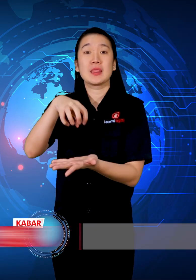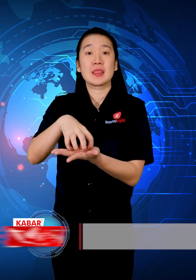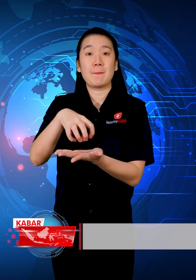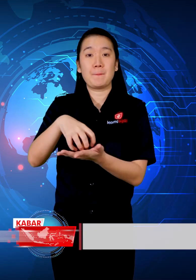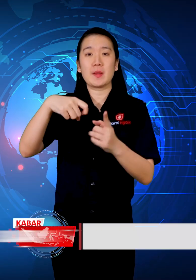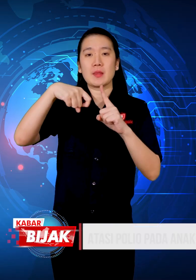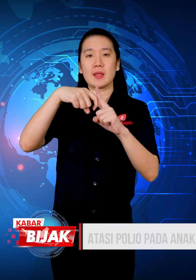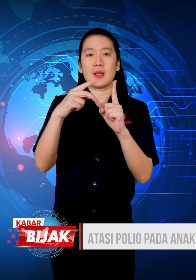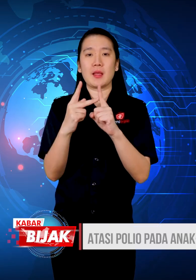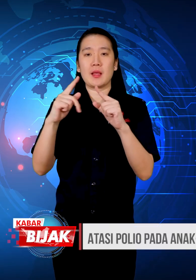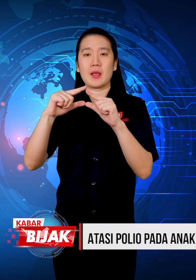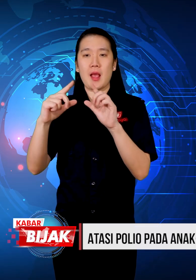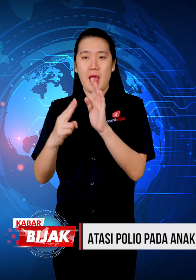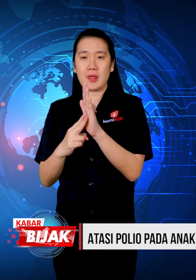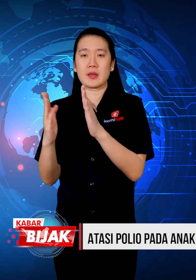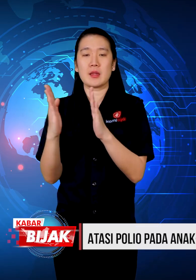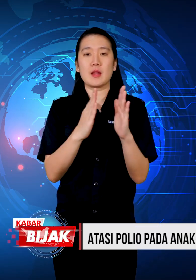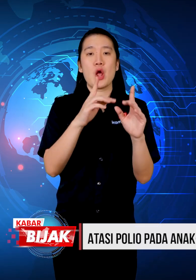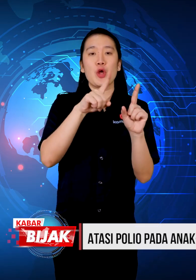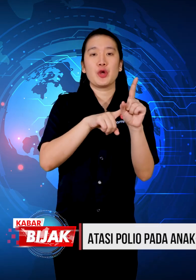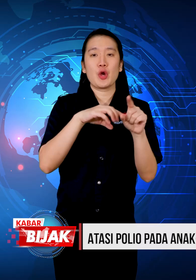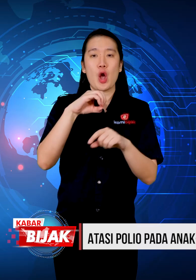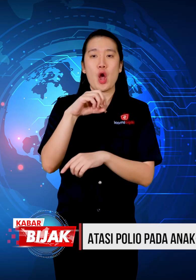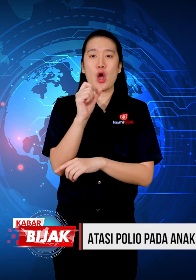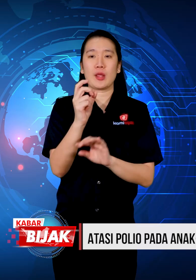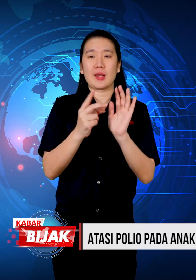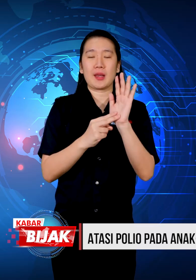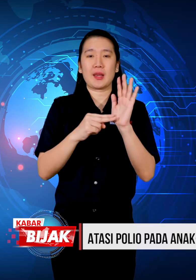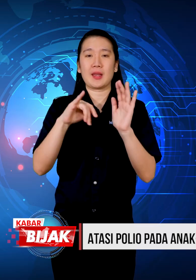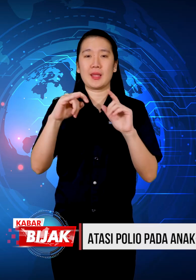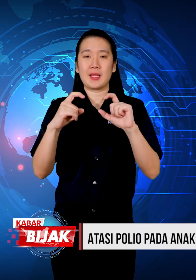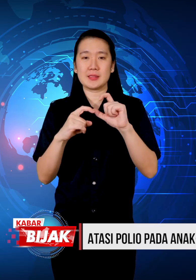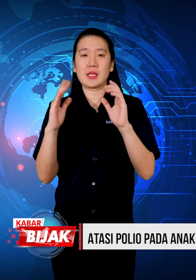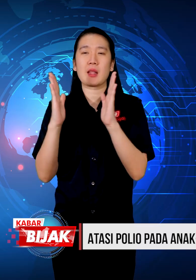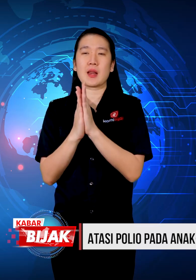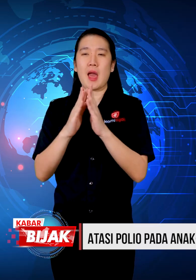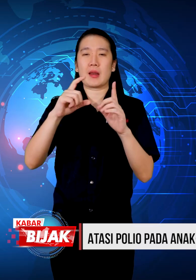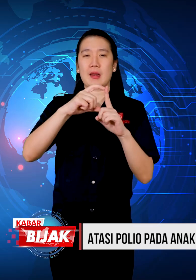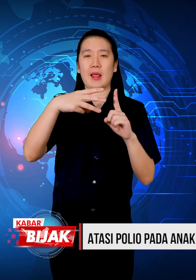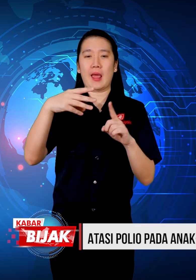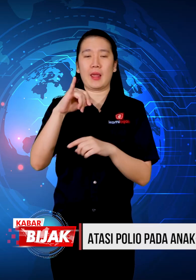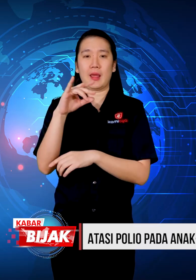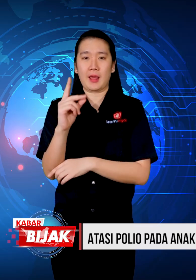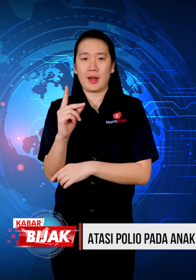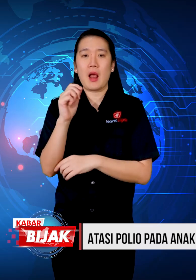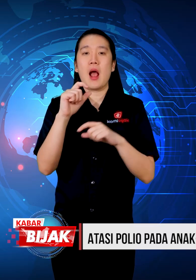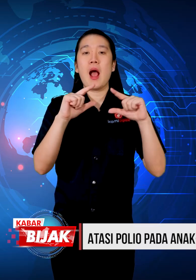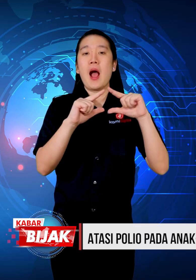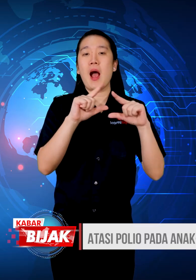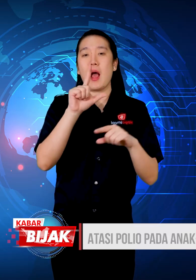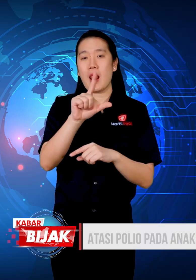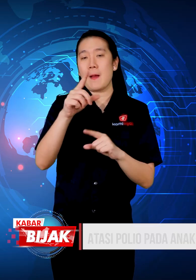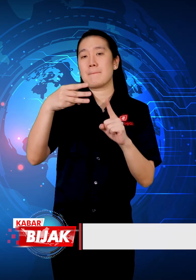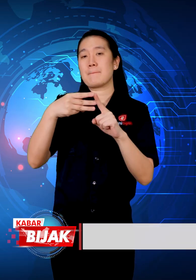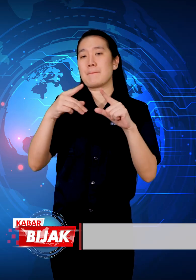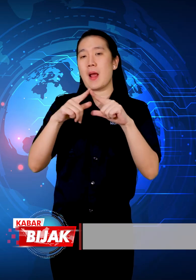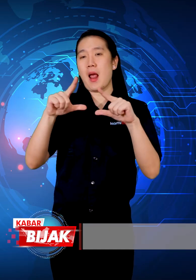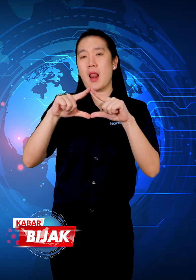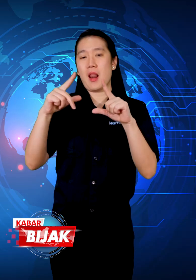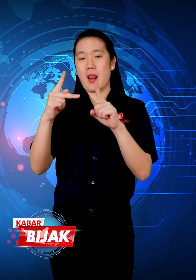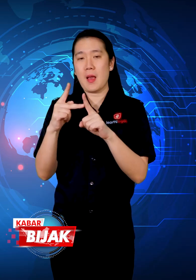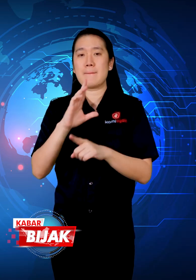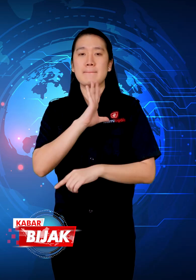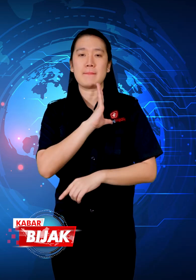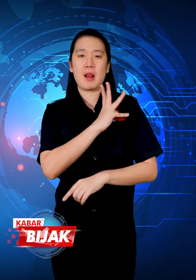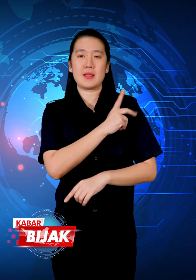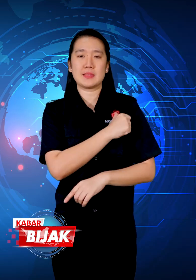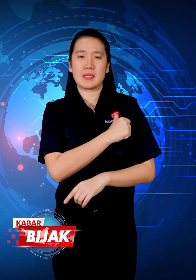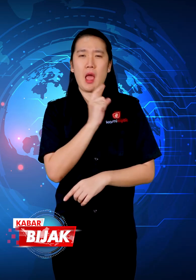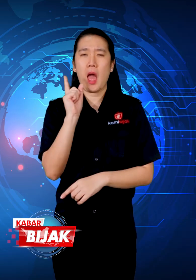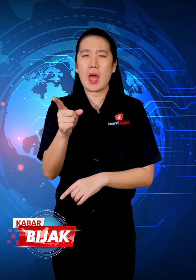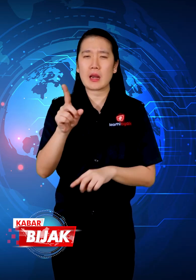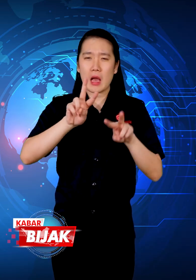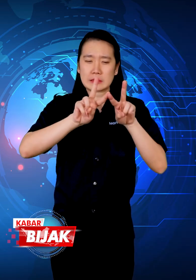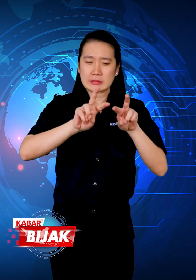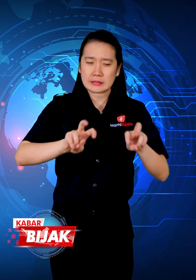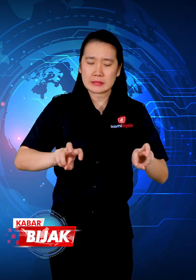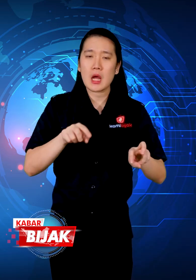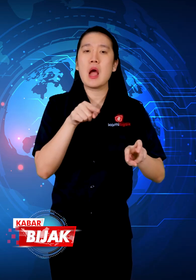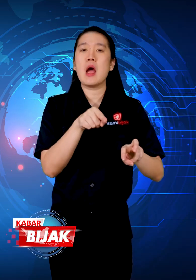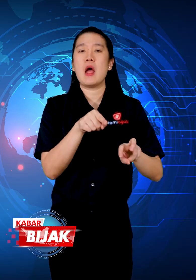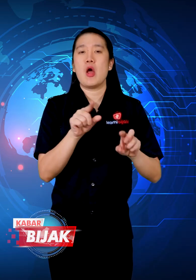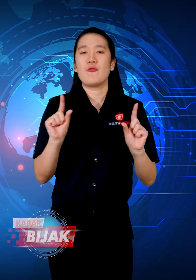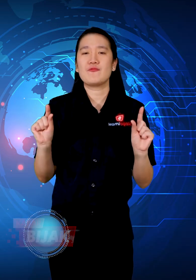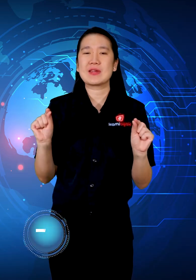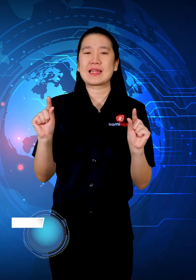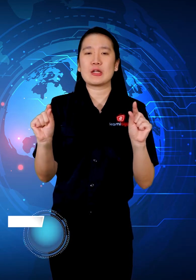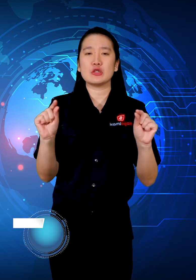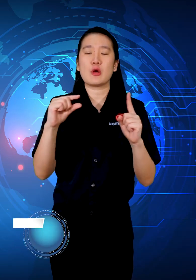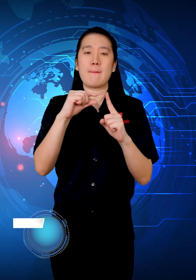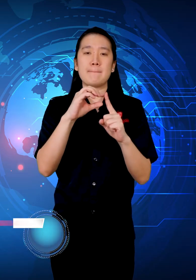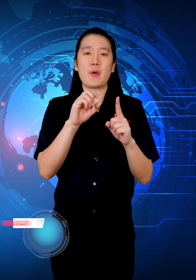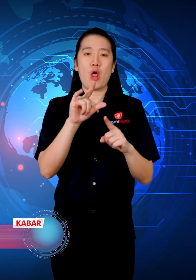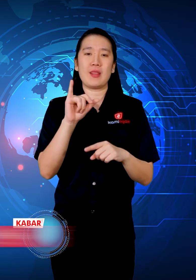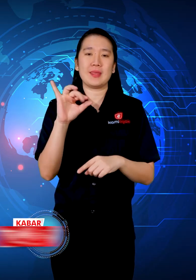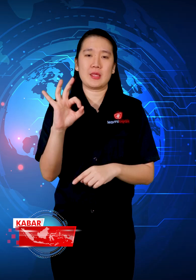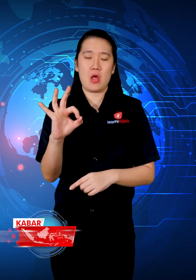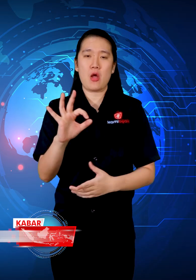in Khan Younis and Deir al-Balah, Palestine detected polio virus.